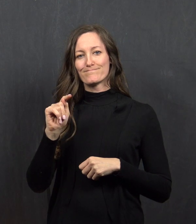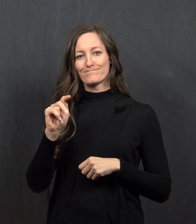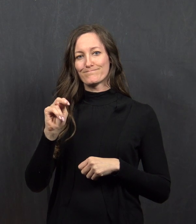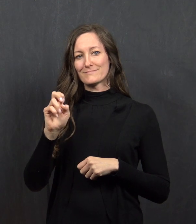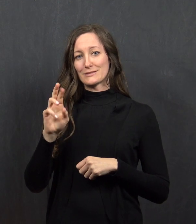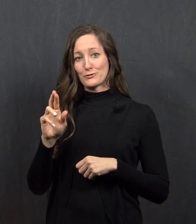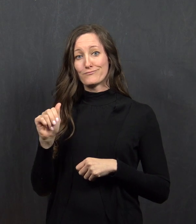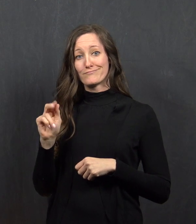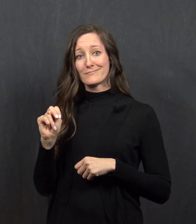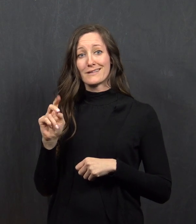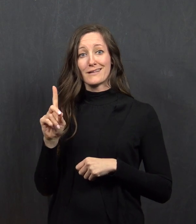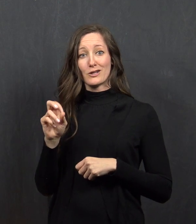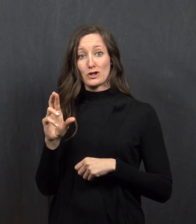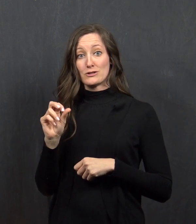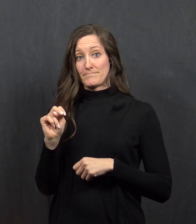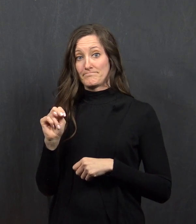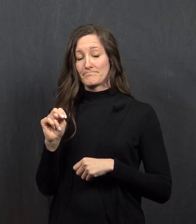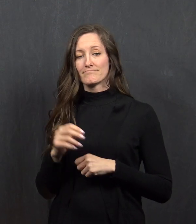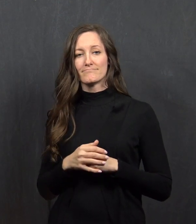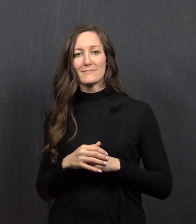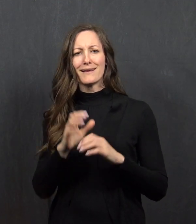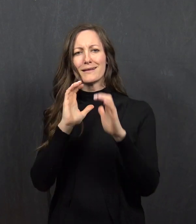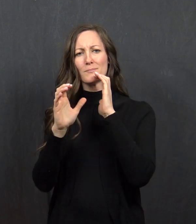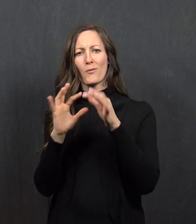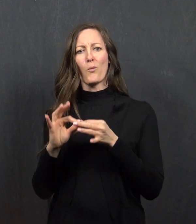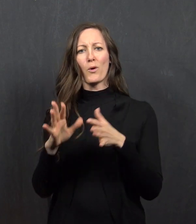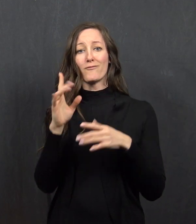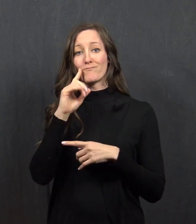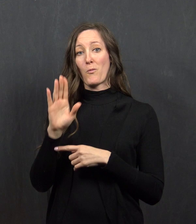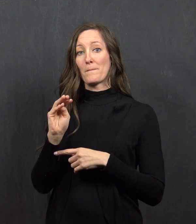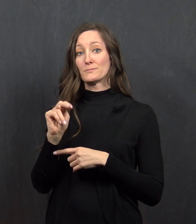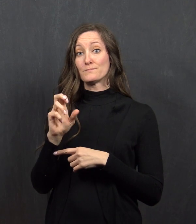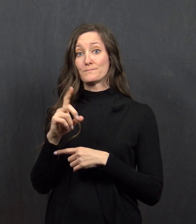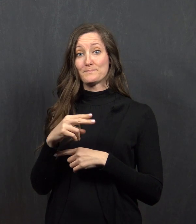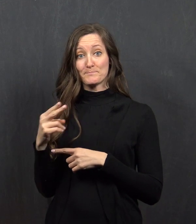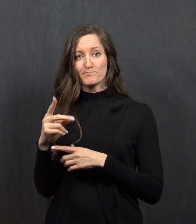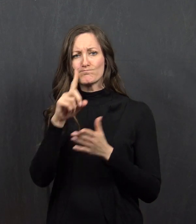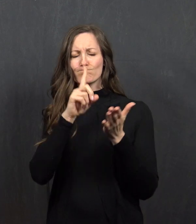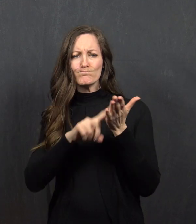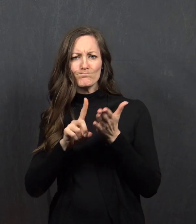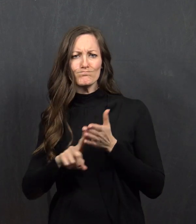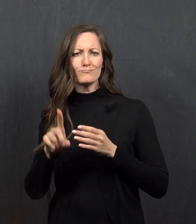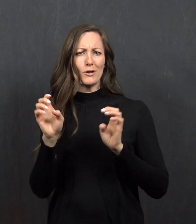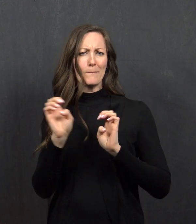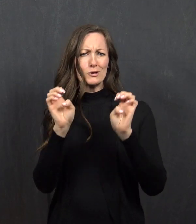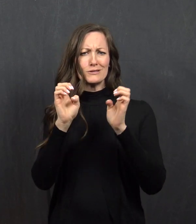Anne Sittner Anderson, communications coordinator at MNCDHH, researched the emergency